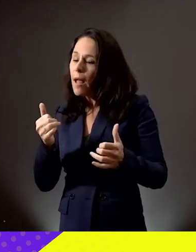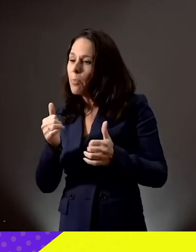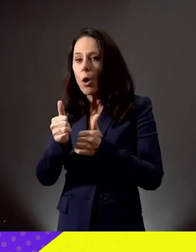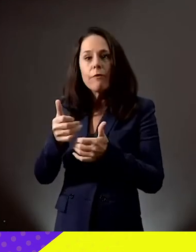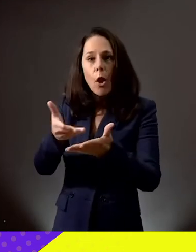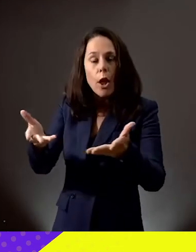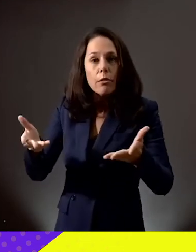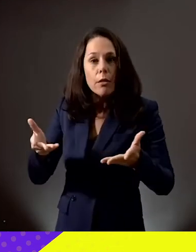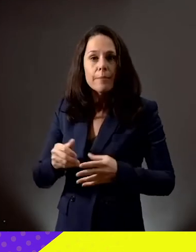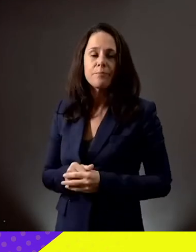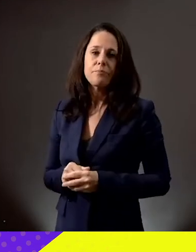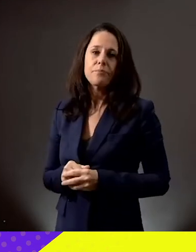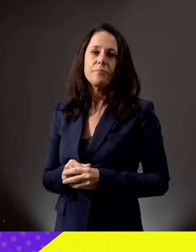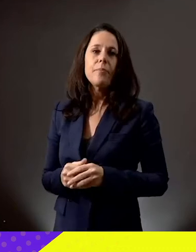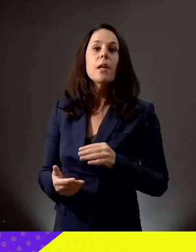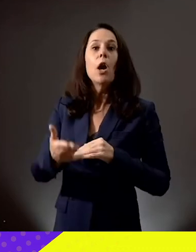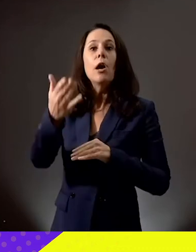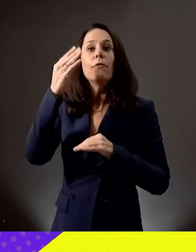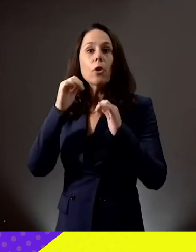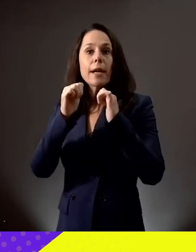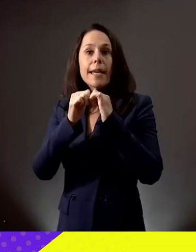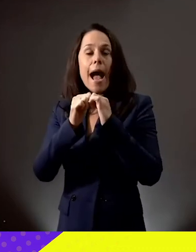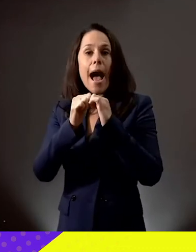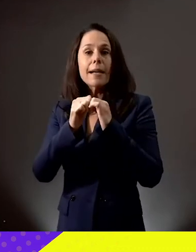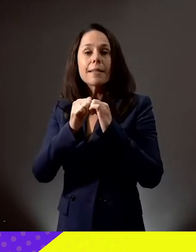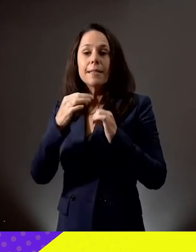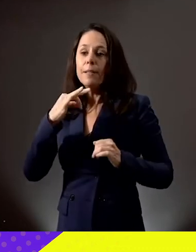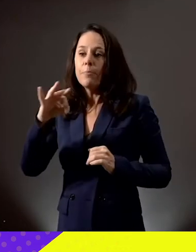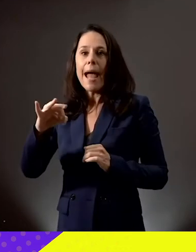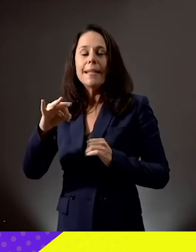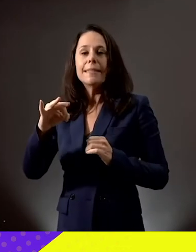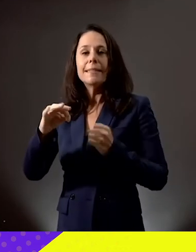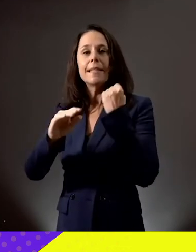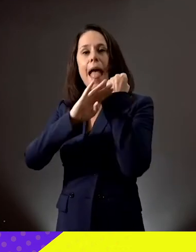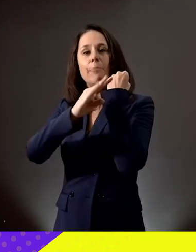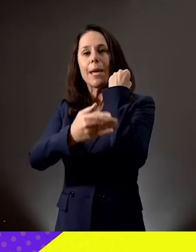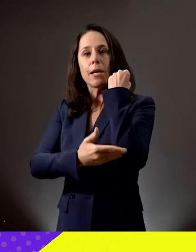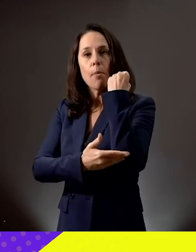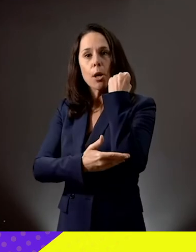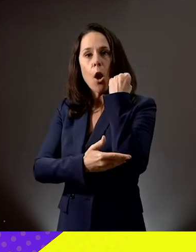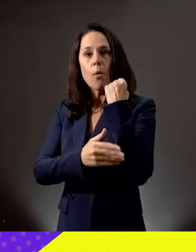Last year's winners were ABN AMRO and Kunstmuseum Den Haag.